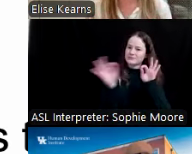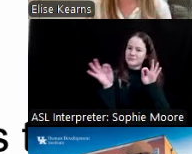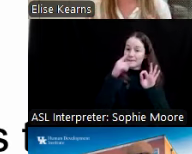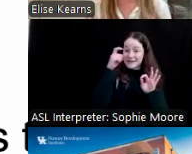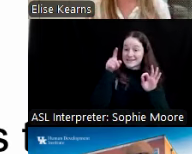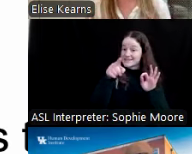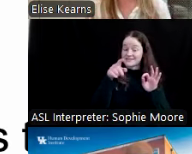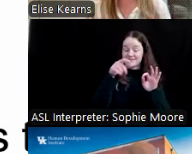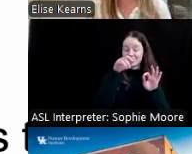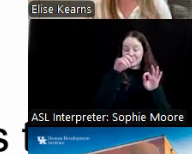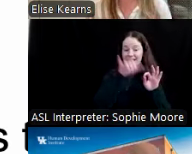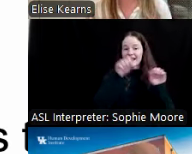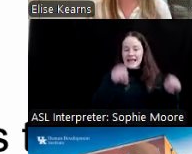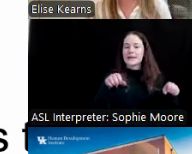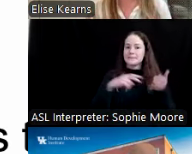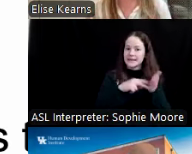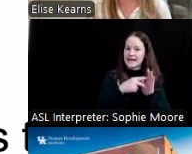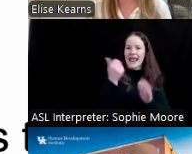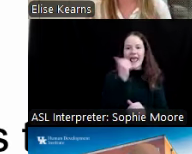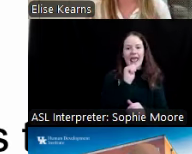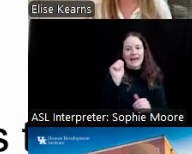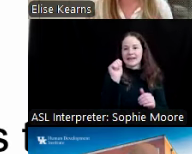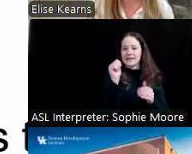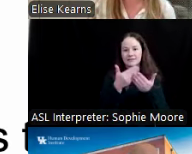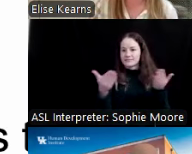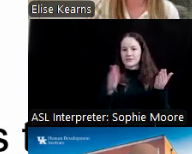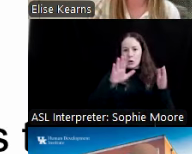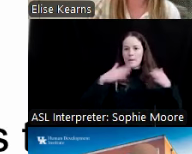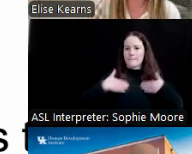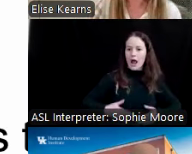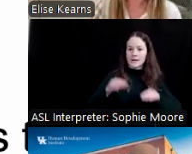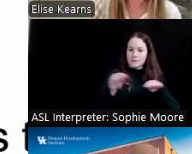body is moving. So, that could include things like gardening, that can include